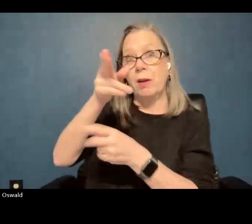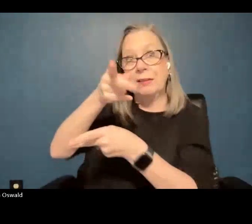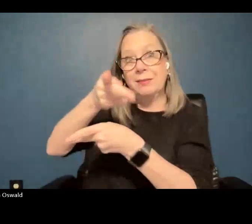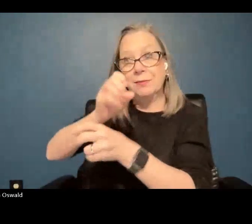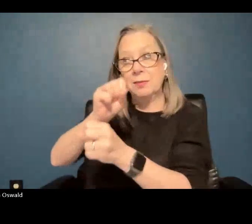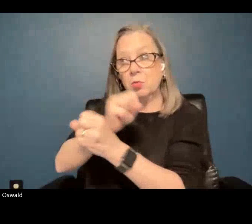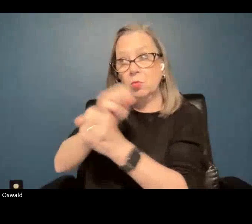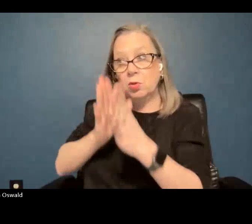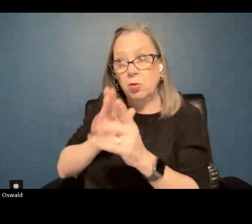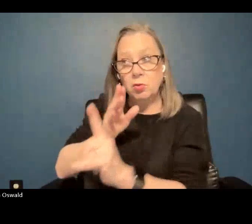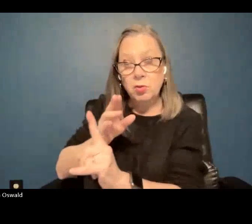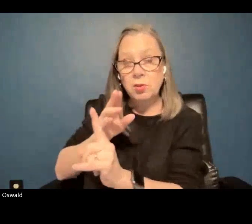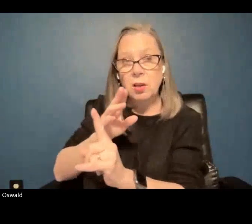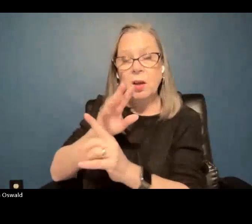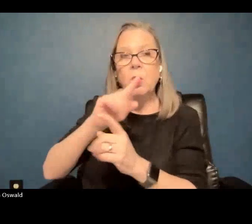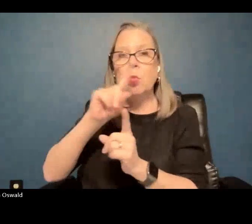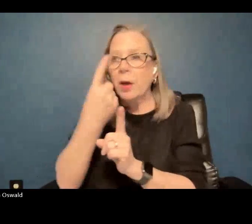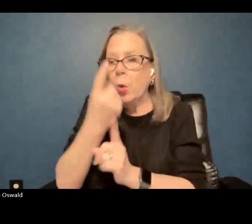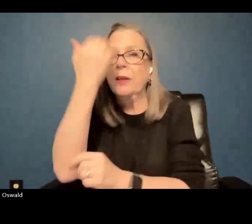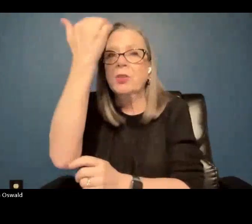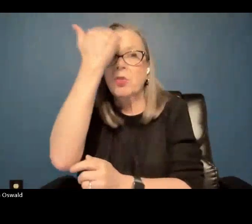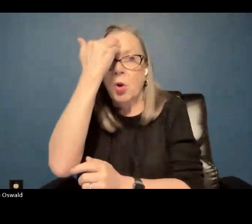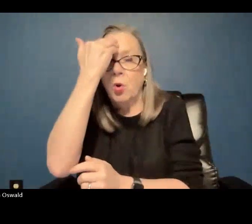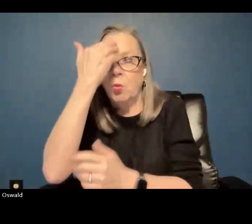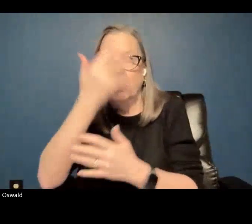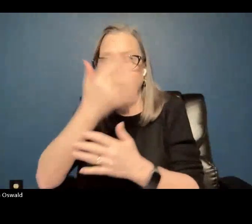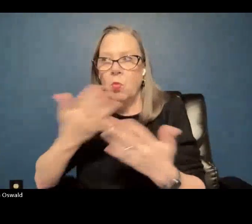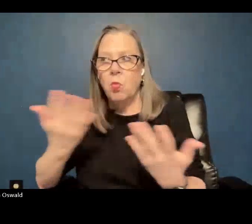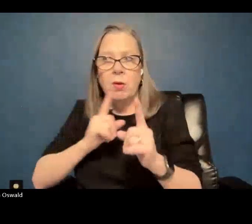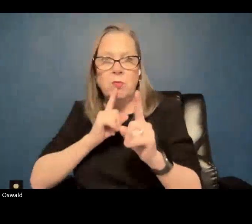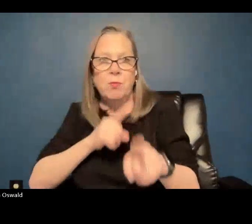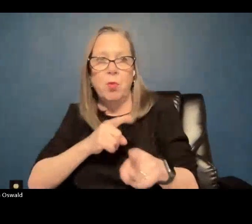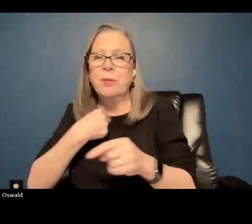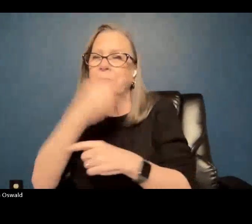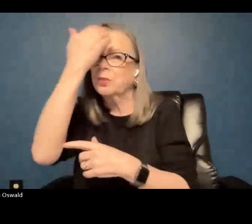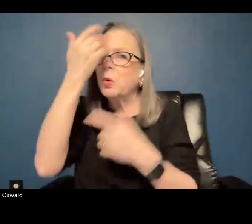is a big issue in misclassification or workers are misclassified as independent